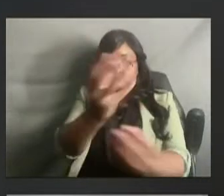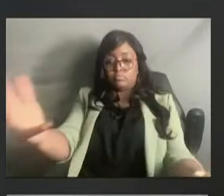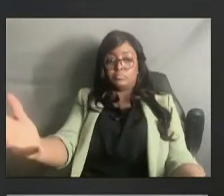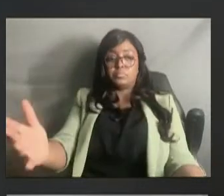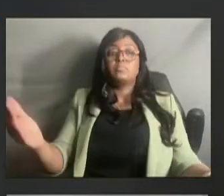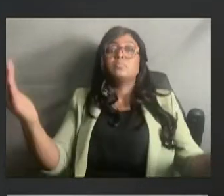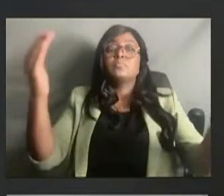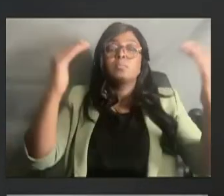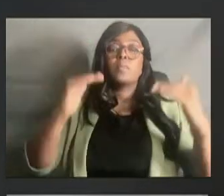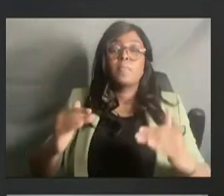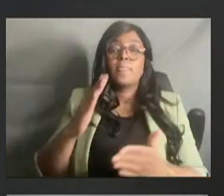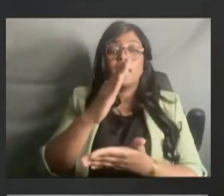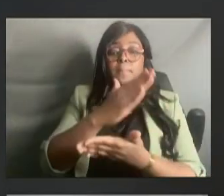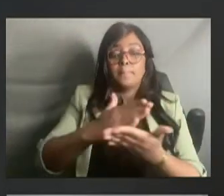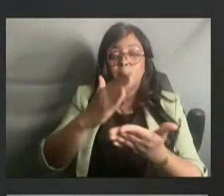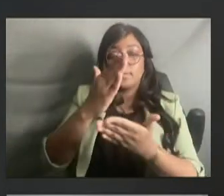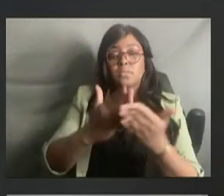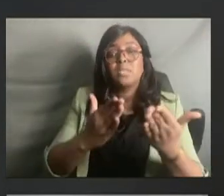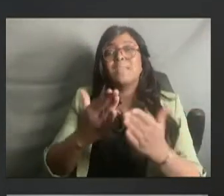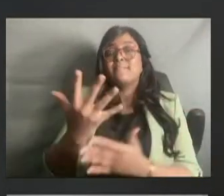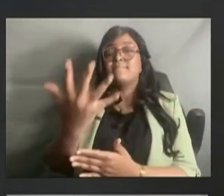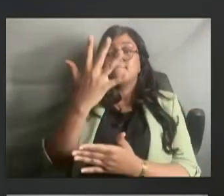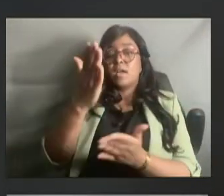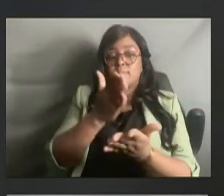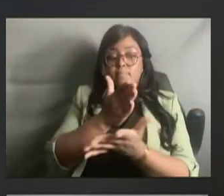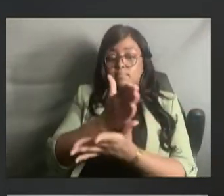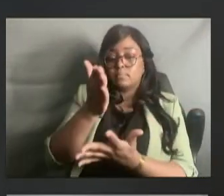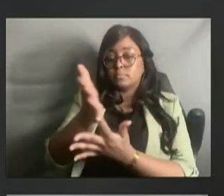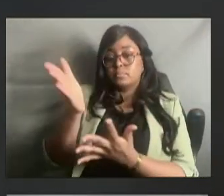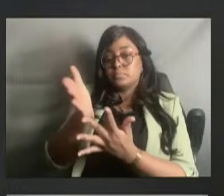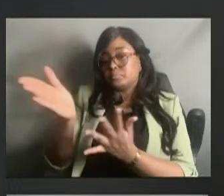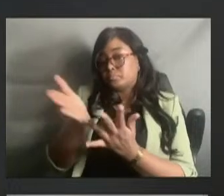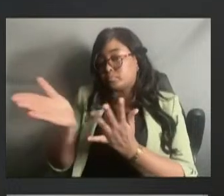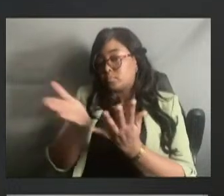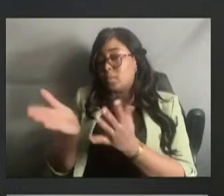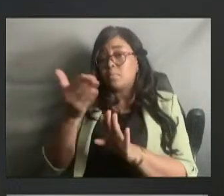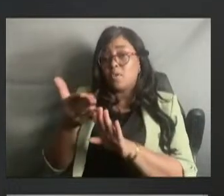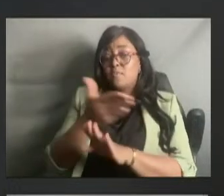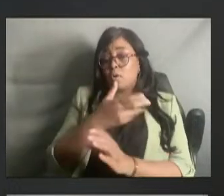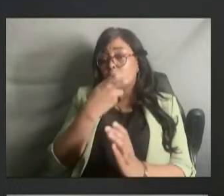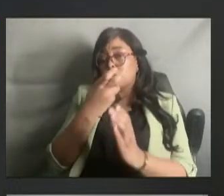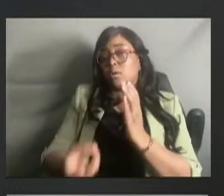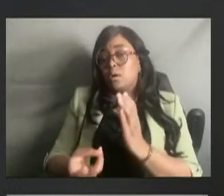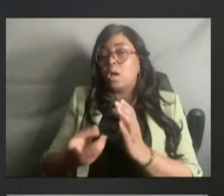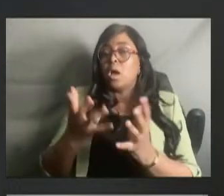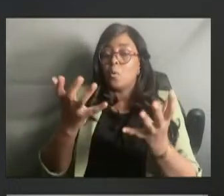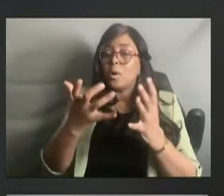have it available. Next slide please. The budget is broken up